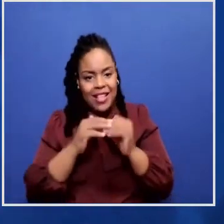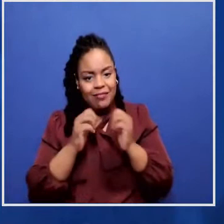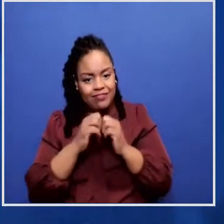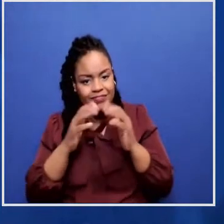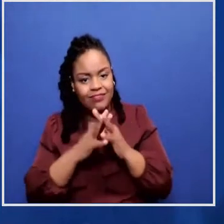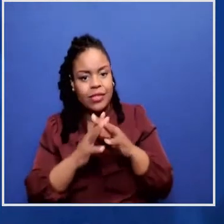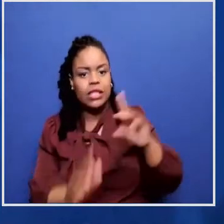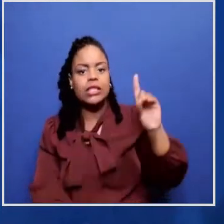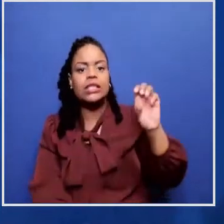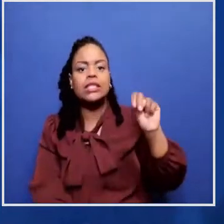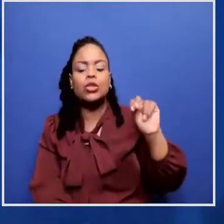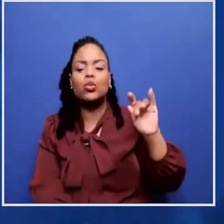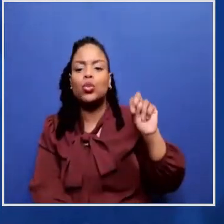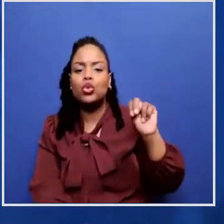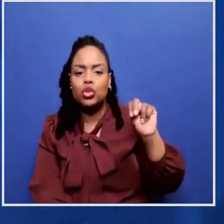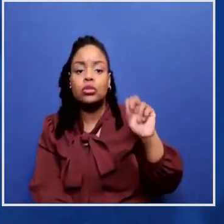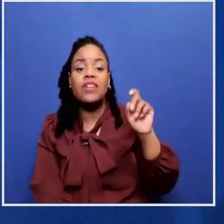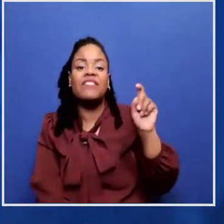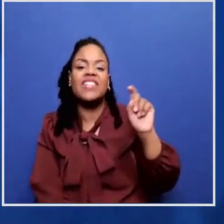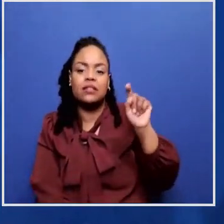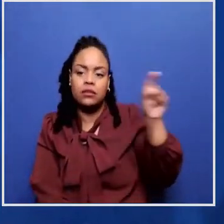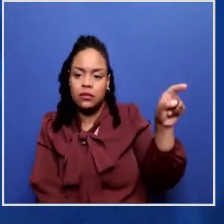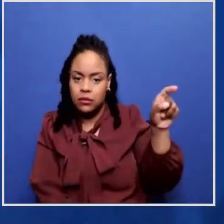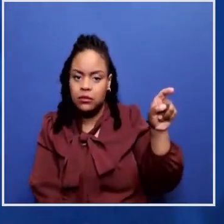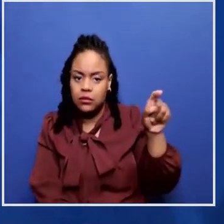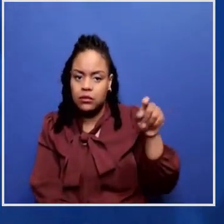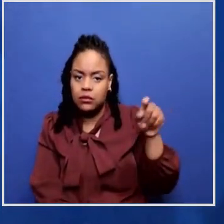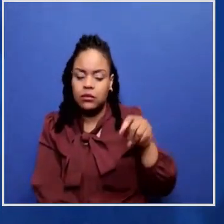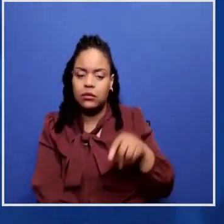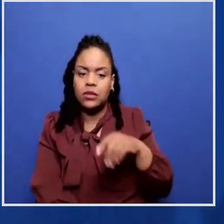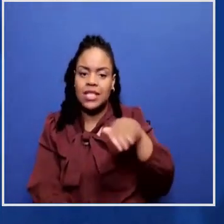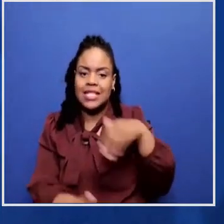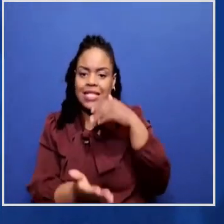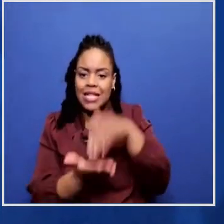FROM THERE, WE BUILT THE DETROIT PHOENIX CENTER.